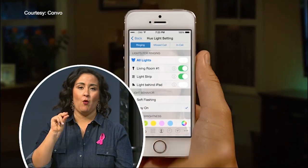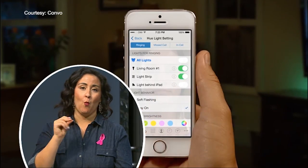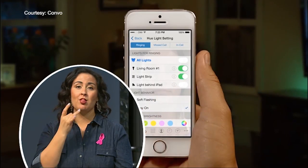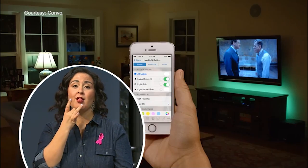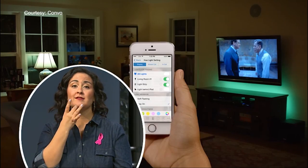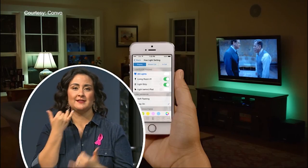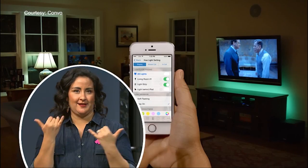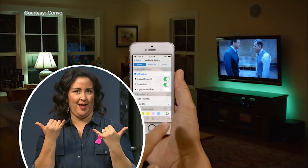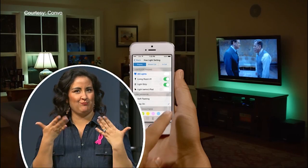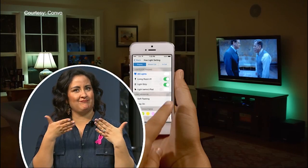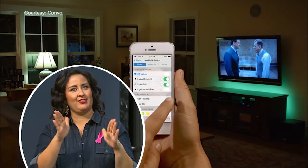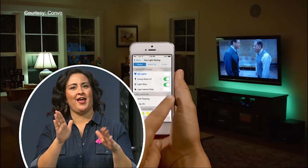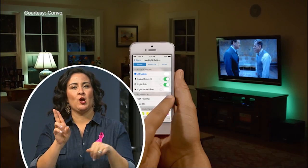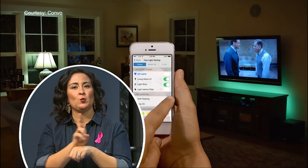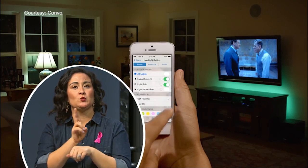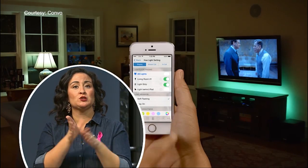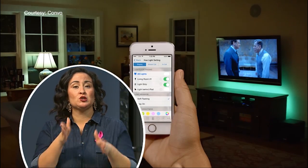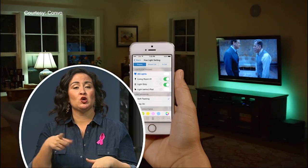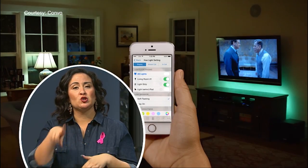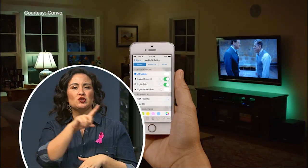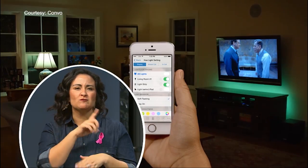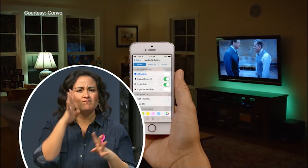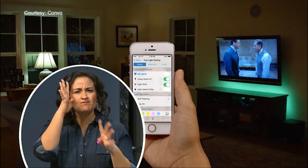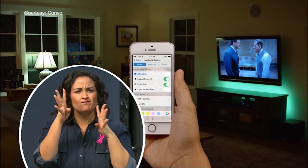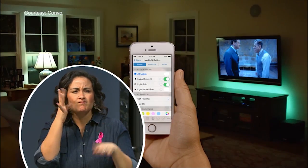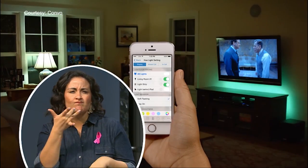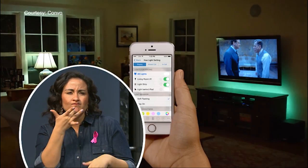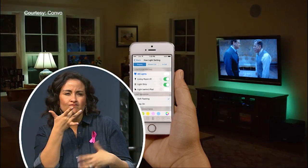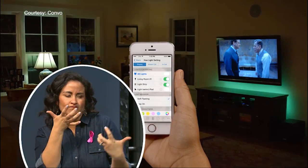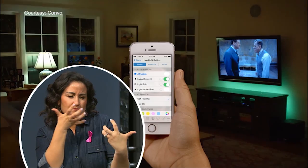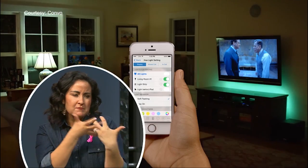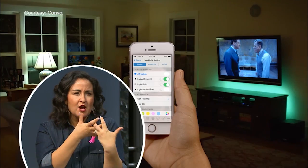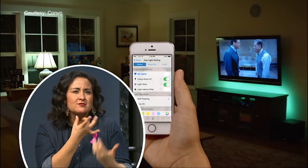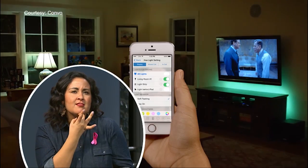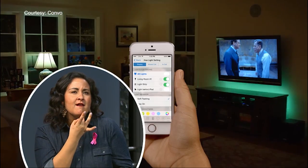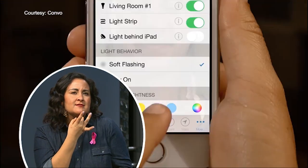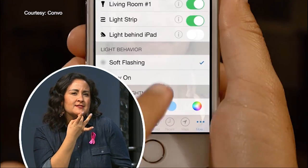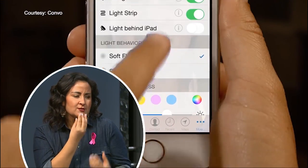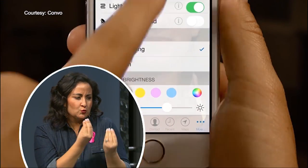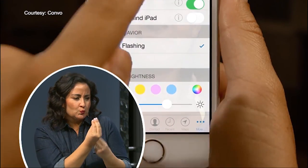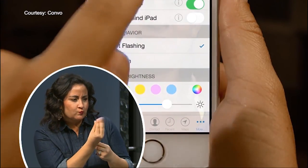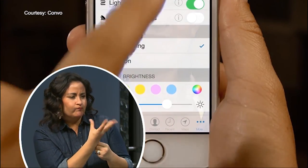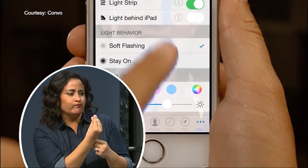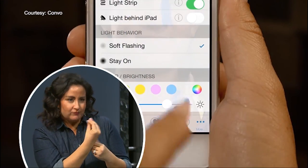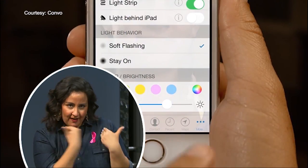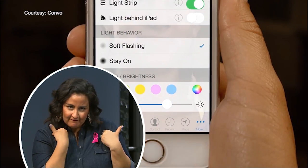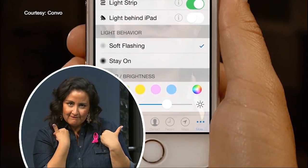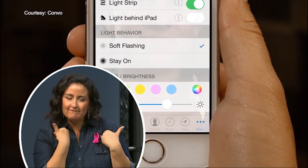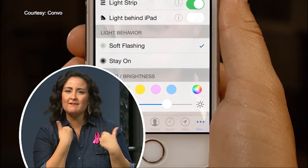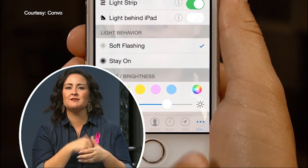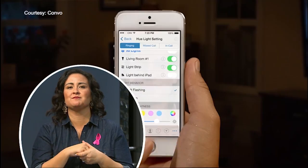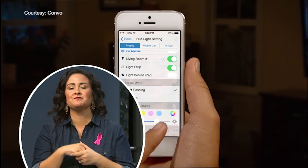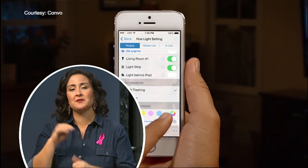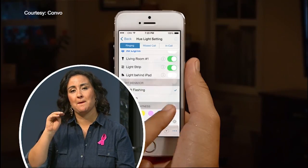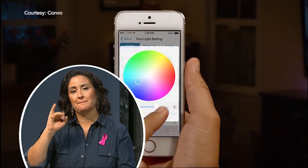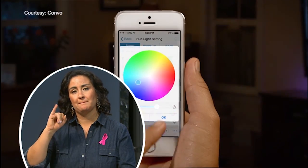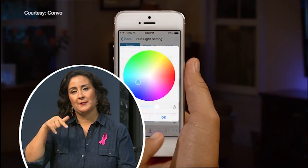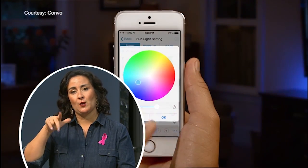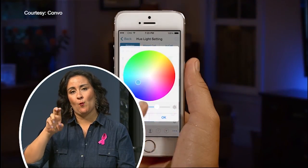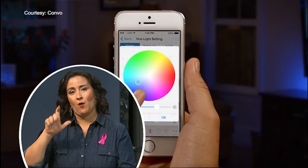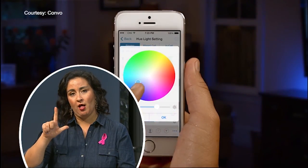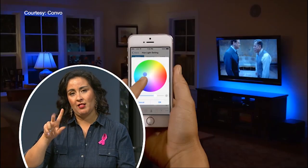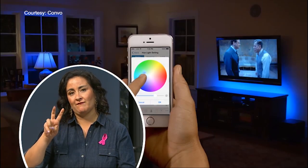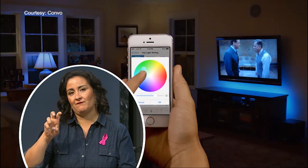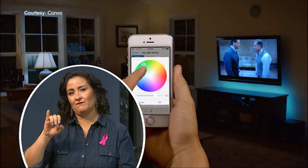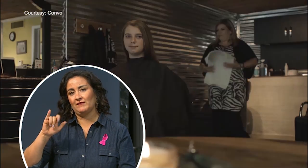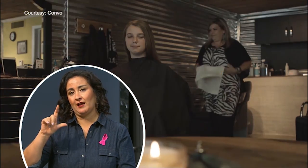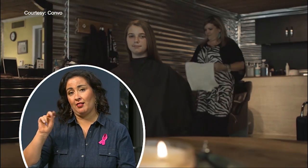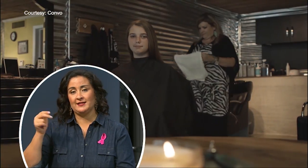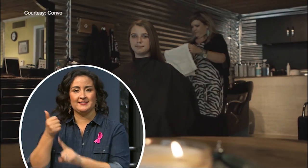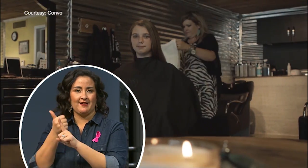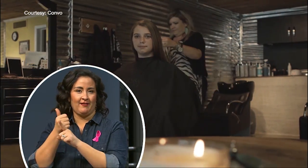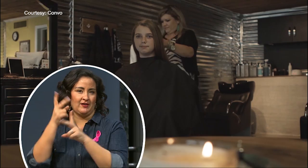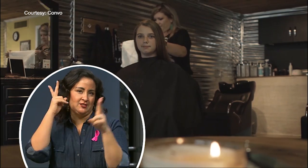Convo Lights allows user to create a customizable alarm system for phone calls. Miquel Veillon